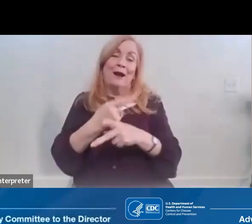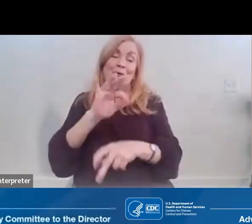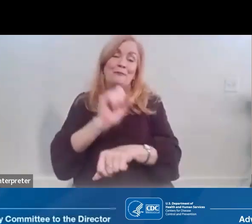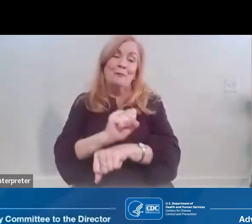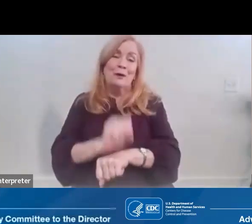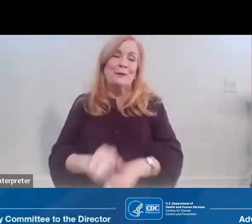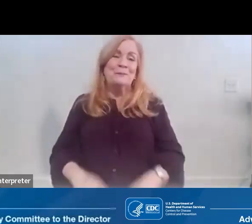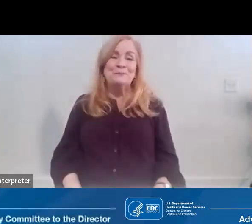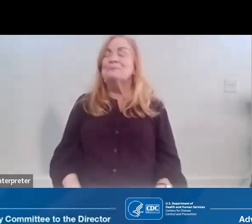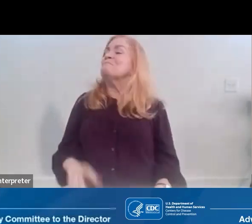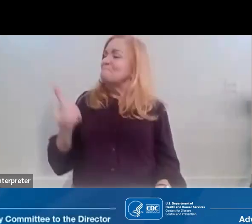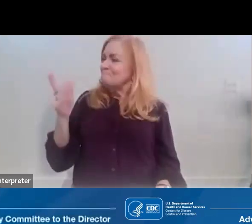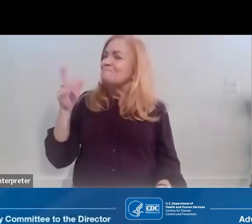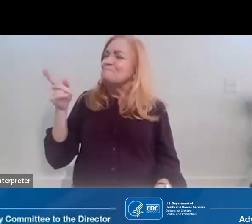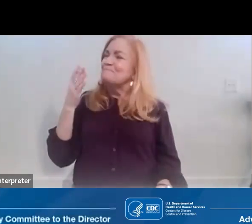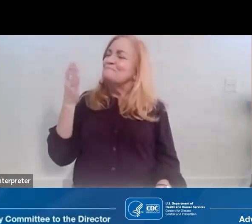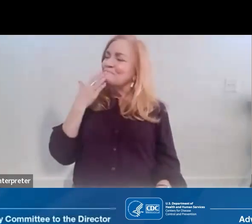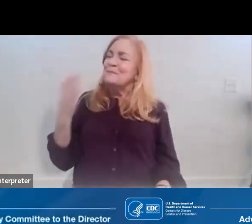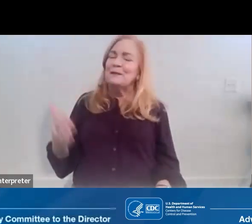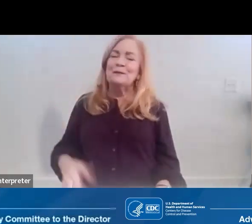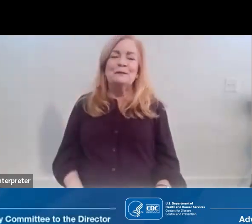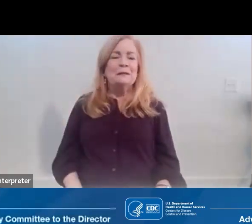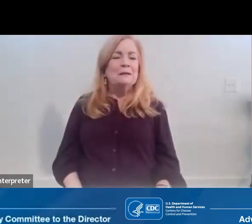Well said. Jill, is your card up or is that from before lunch?